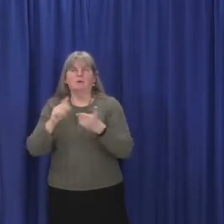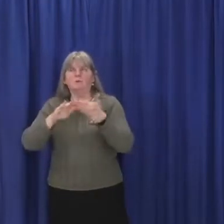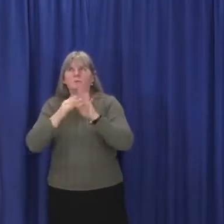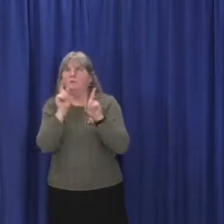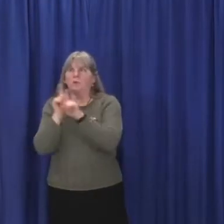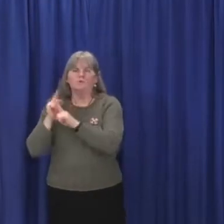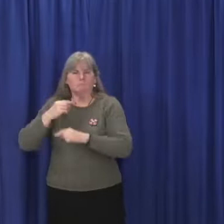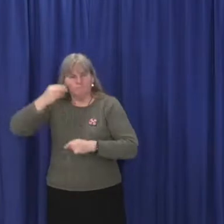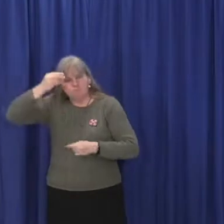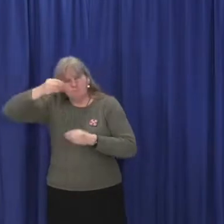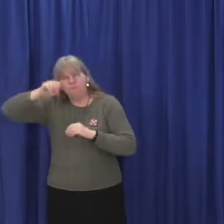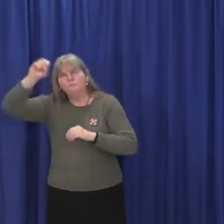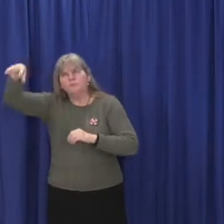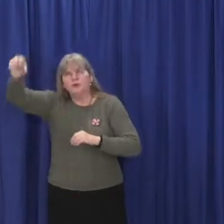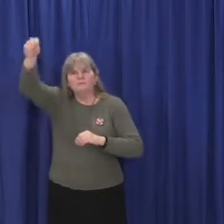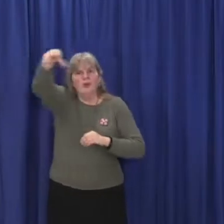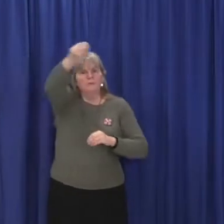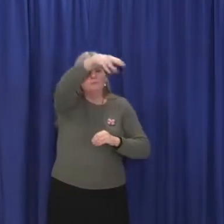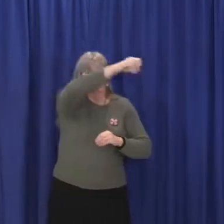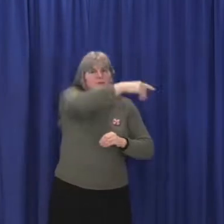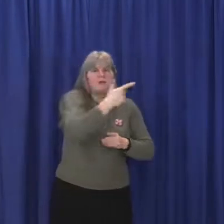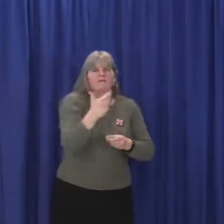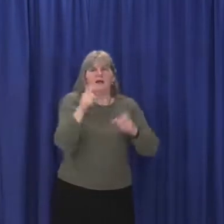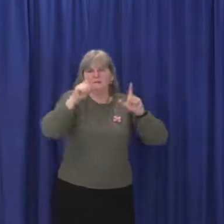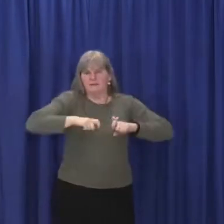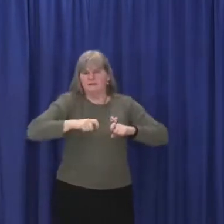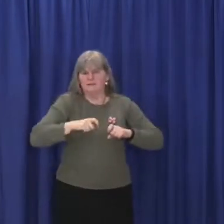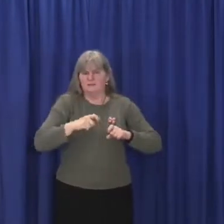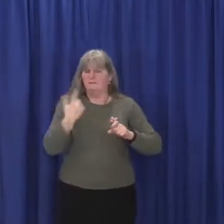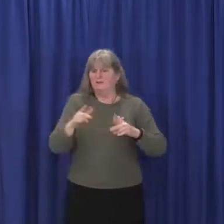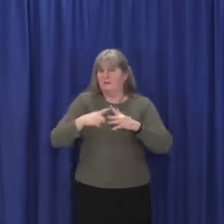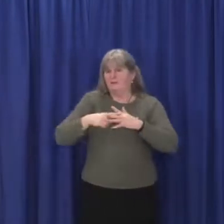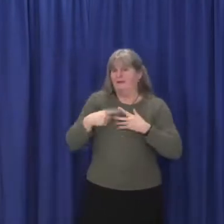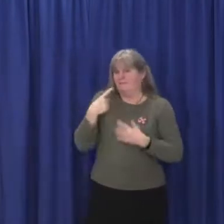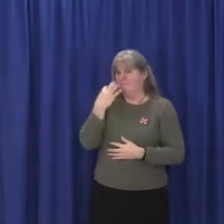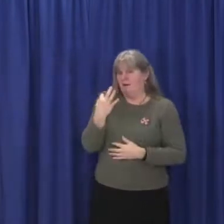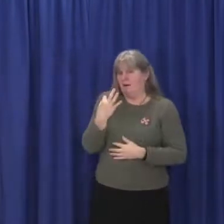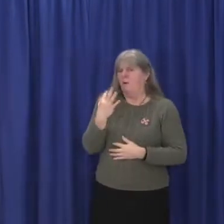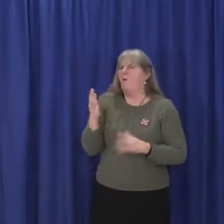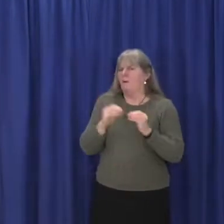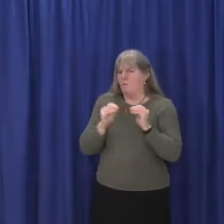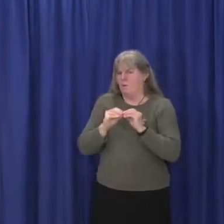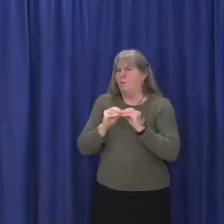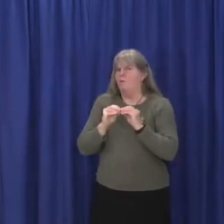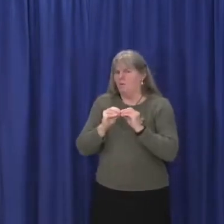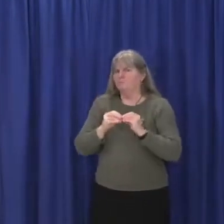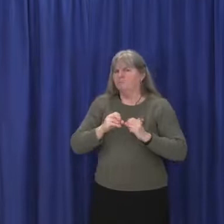The distribution process continues and we will be hearing directly from-- and you will be hearing